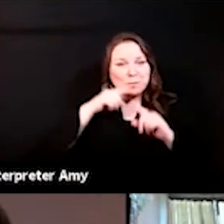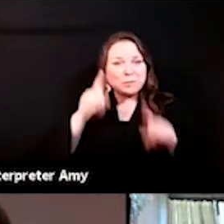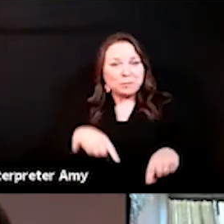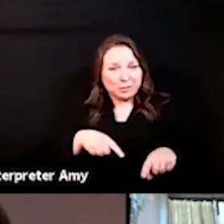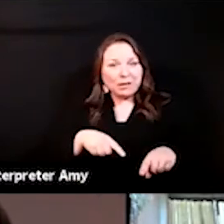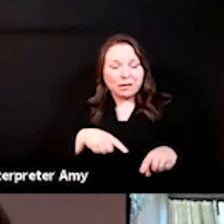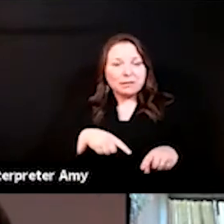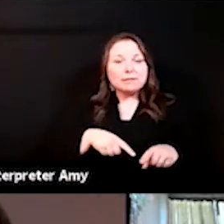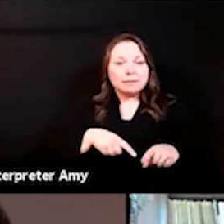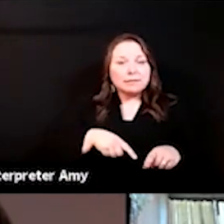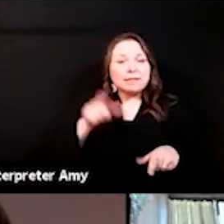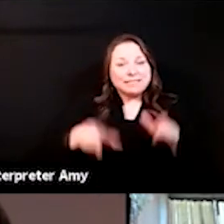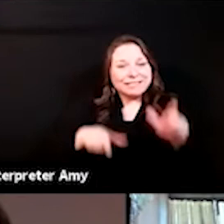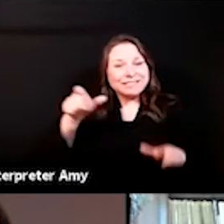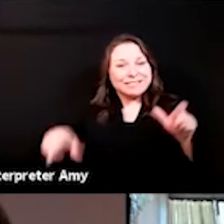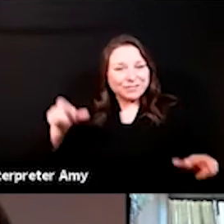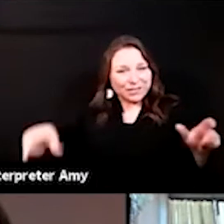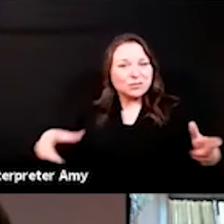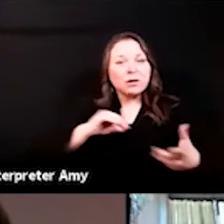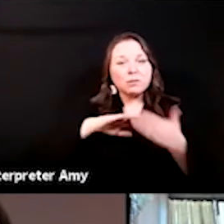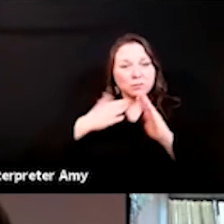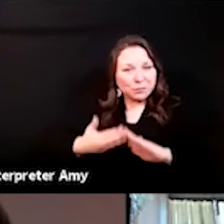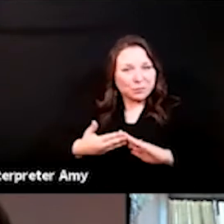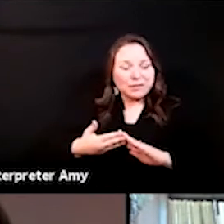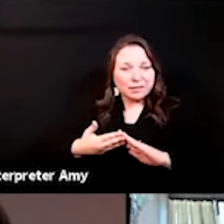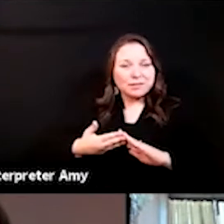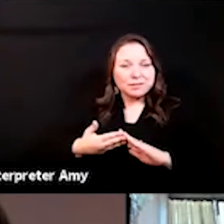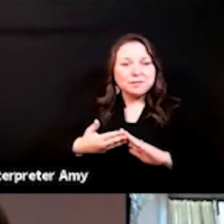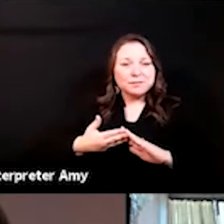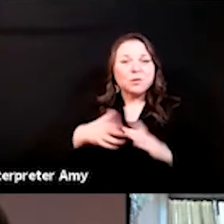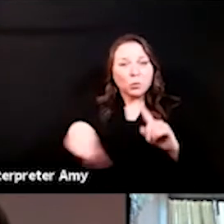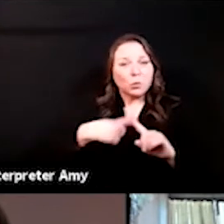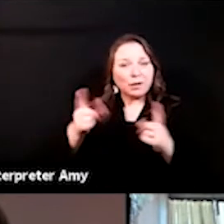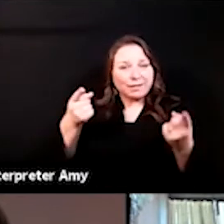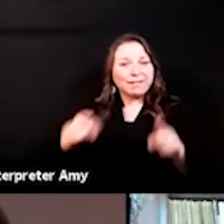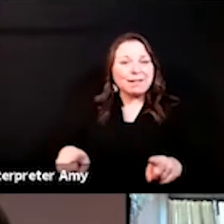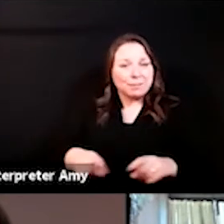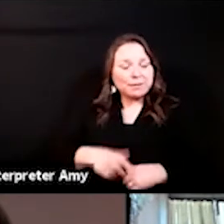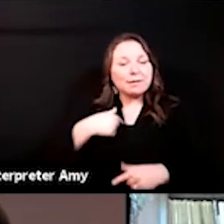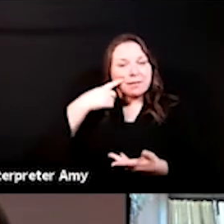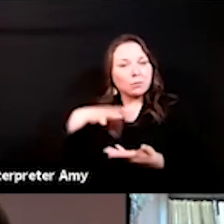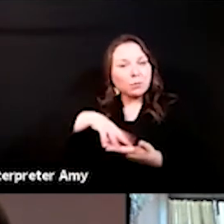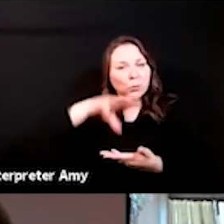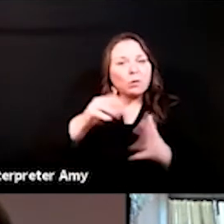BEINGS RESPOND ON AN INDIVIDUAL BASIS AND ON A COMMUNITY BASIS WHEN SOMETHING LIKE THIS HAPPENS. I THINK